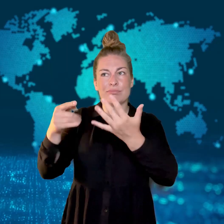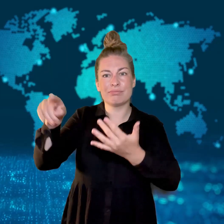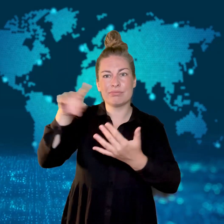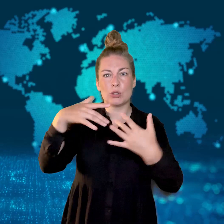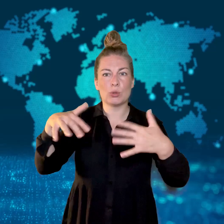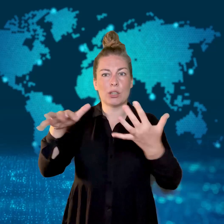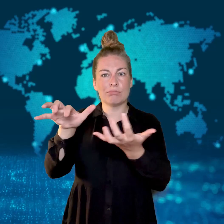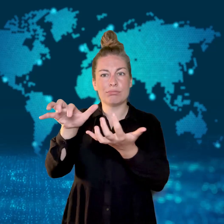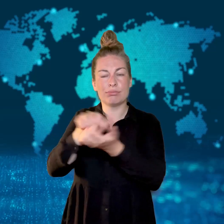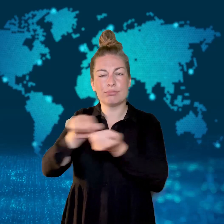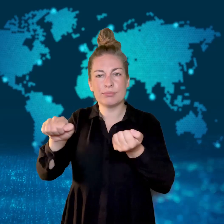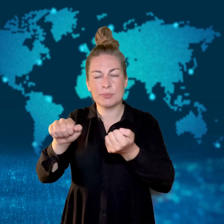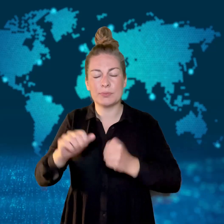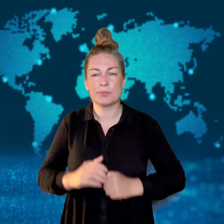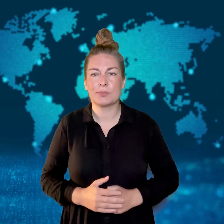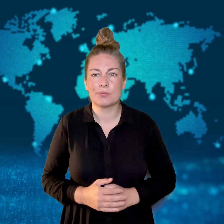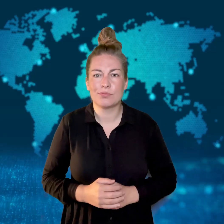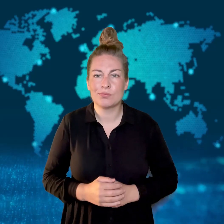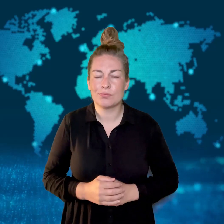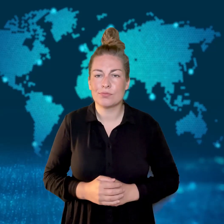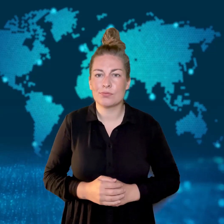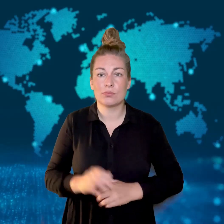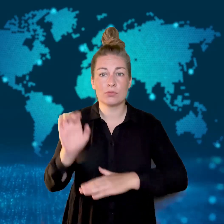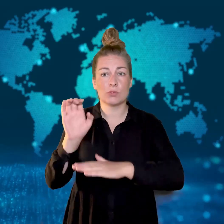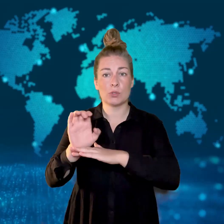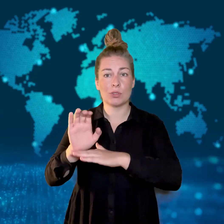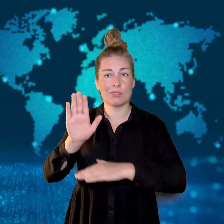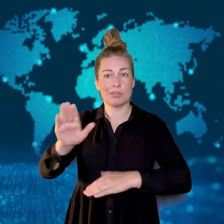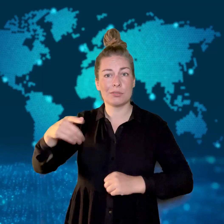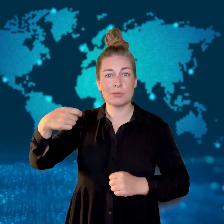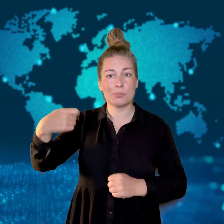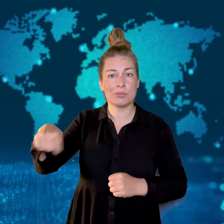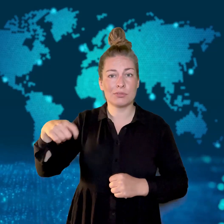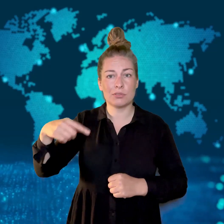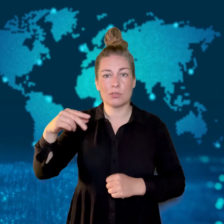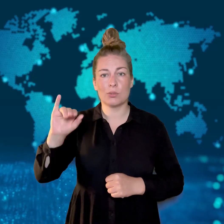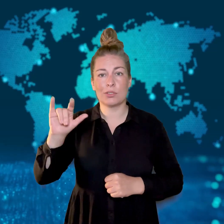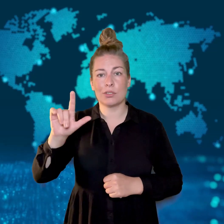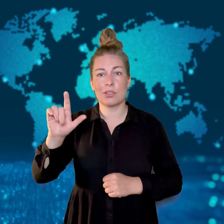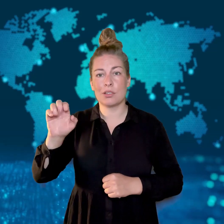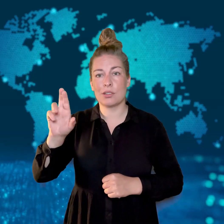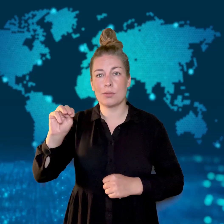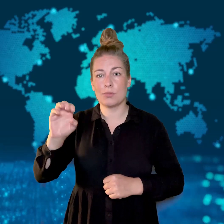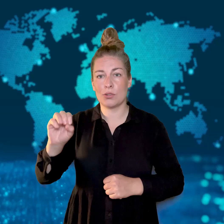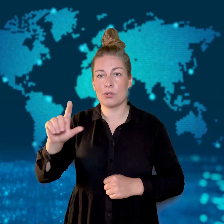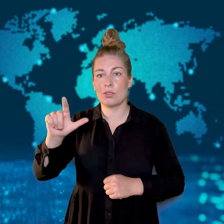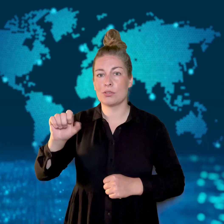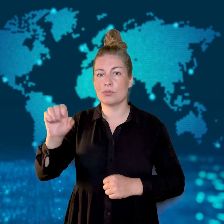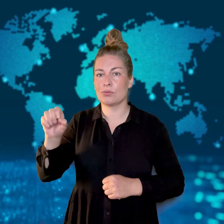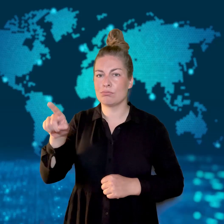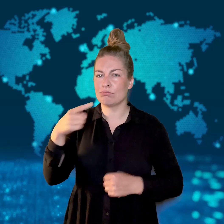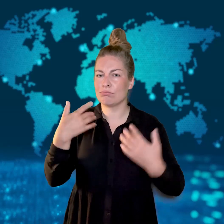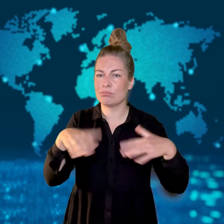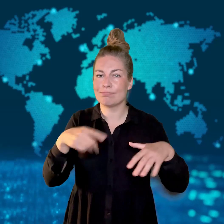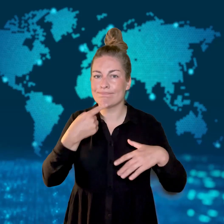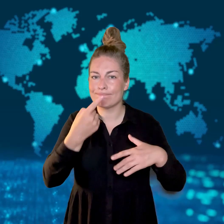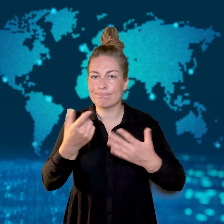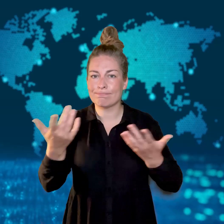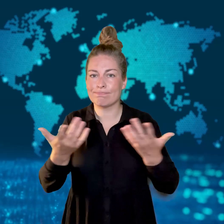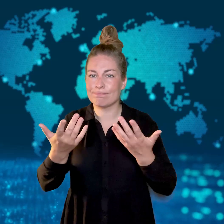The country's president, Guillermo Lasso, said the gangs are